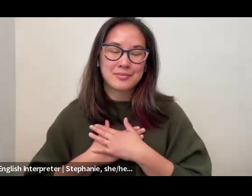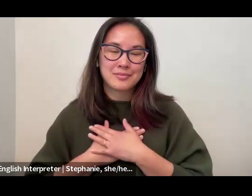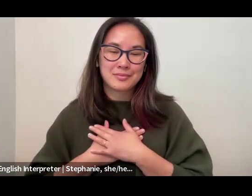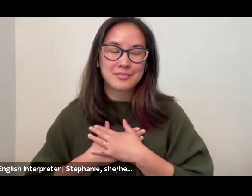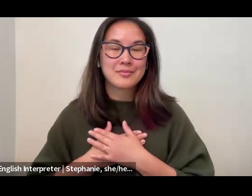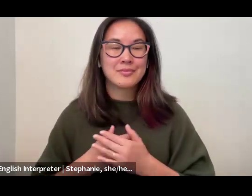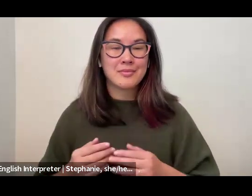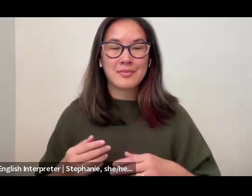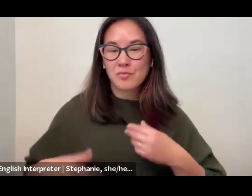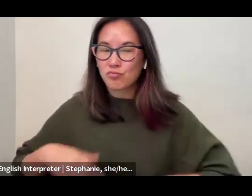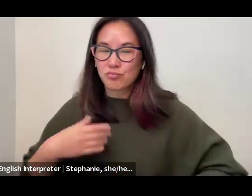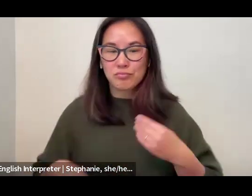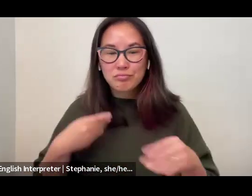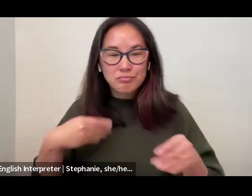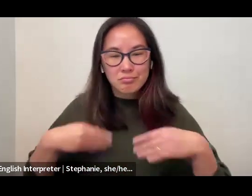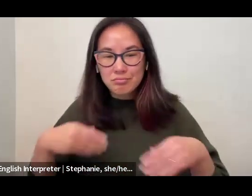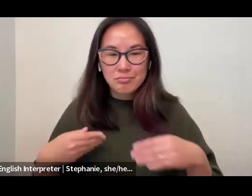Get your wiggles out.